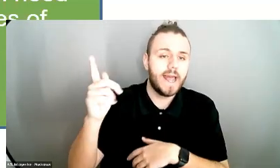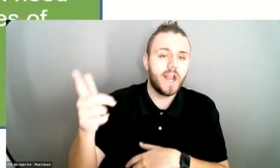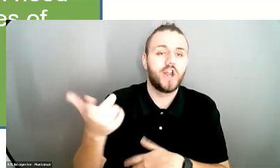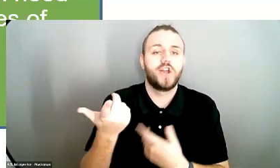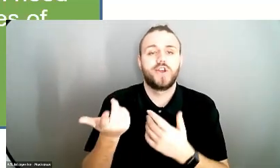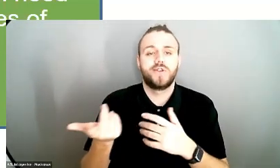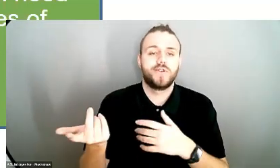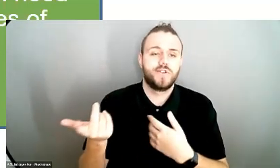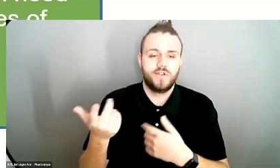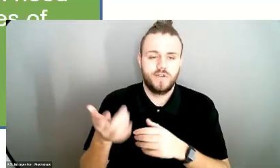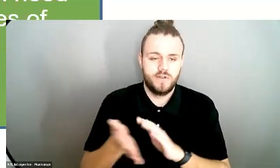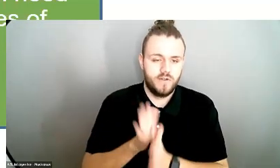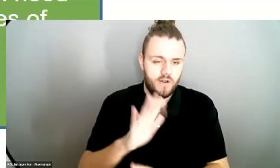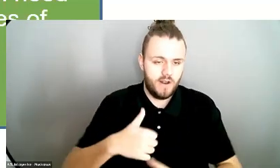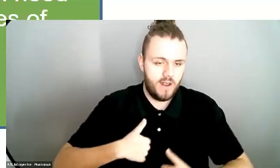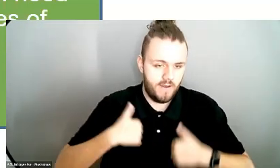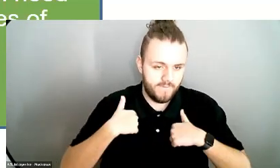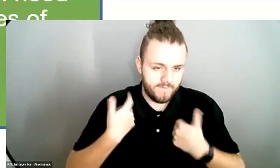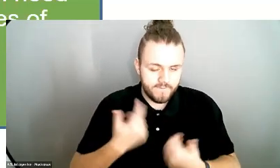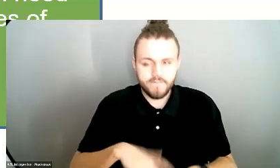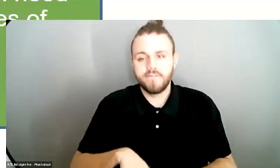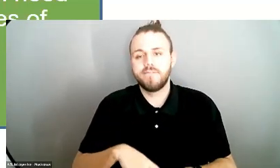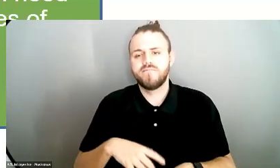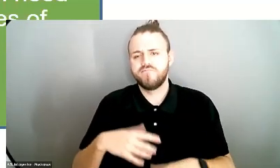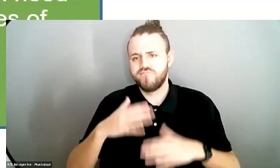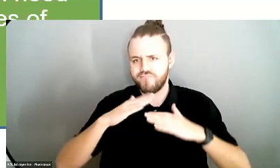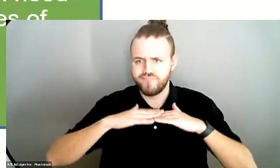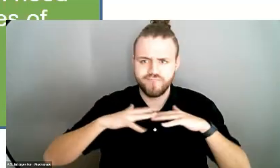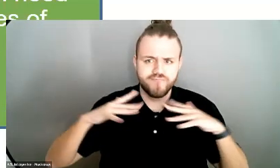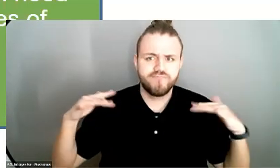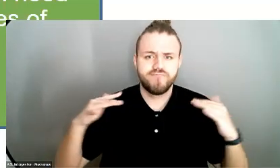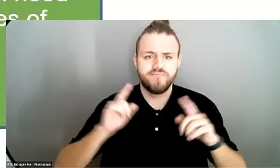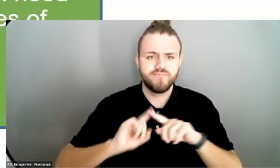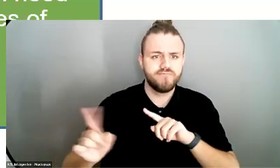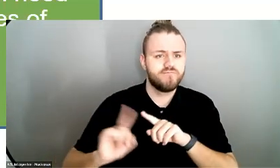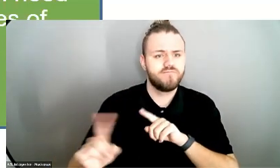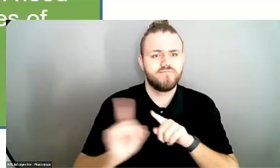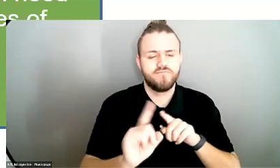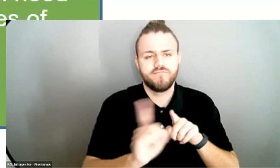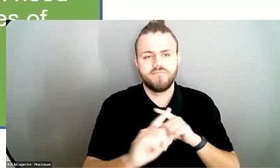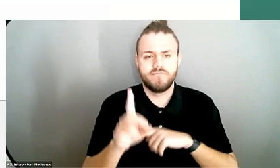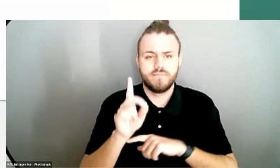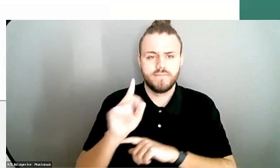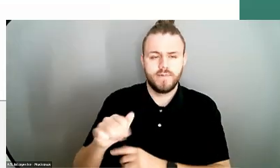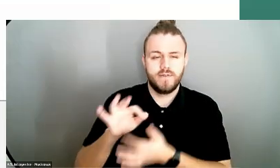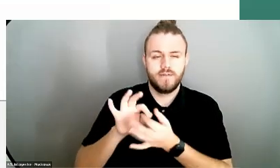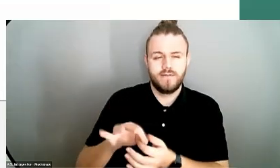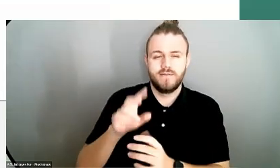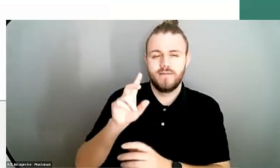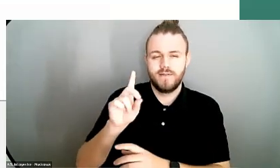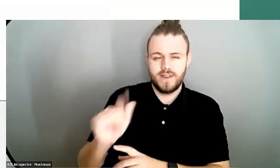So again, this is just to say that there's great diversity when we're talking about patients with disabilities.